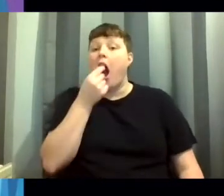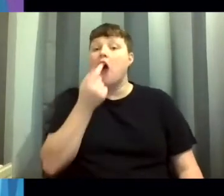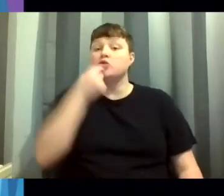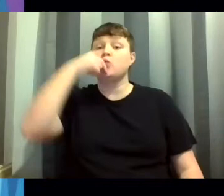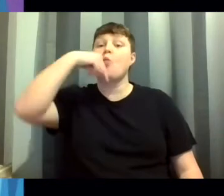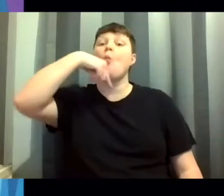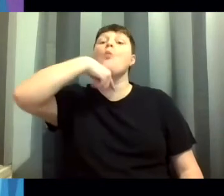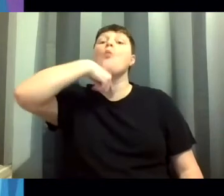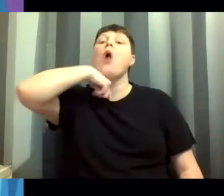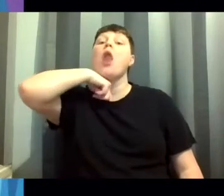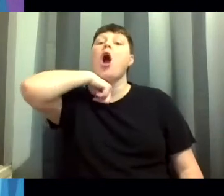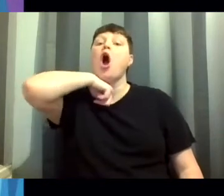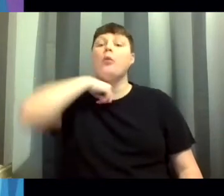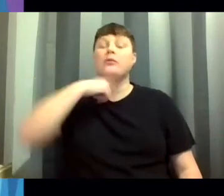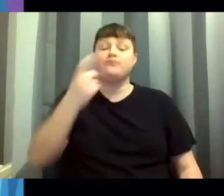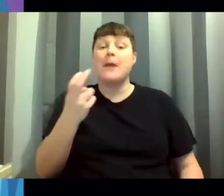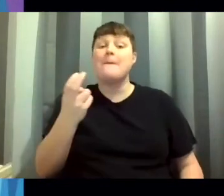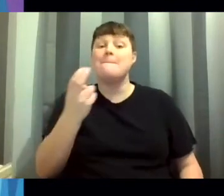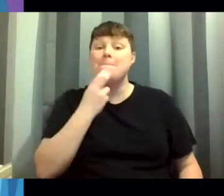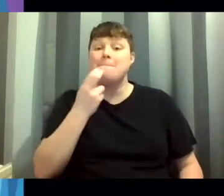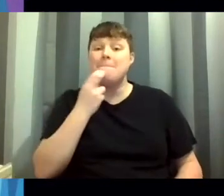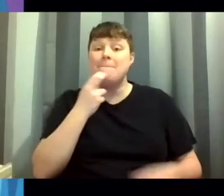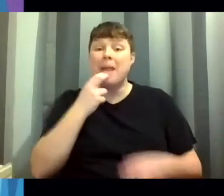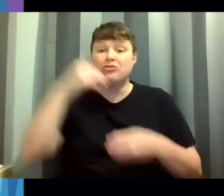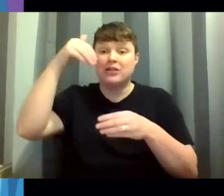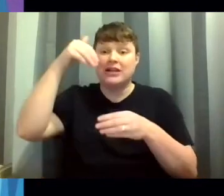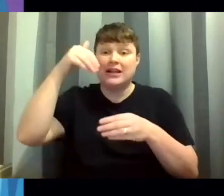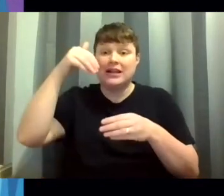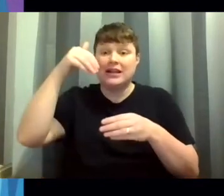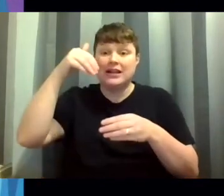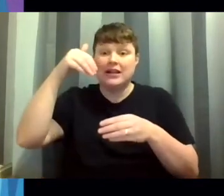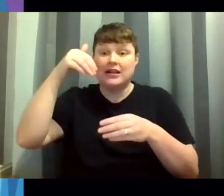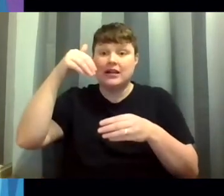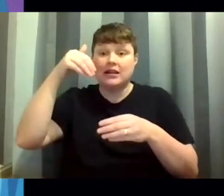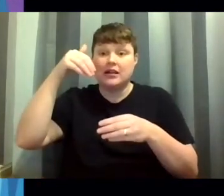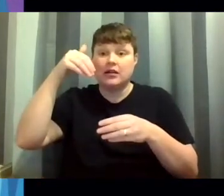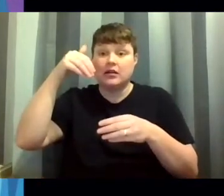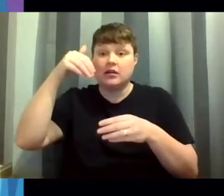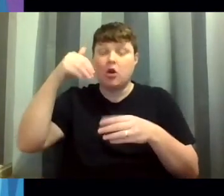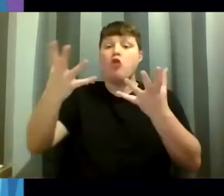through a battery pack that's worn as a receiver that's worn on the belt we're able to then